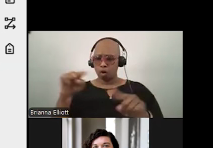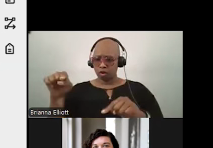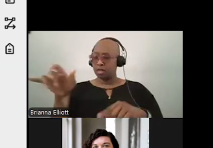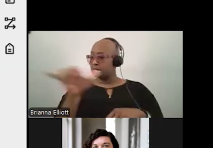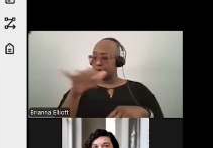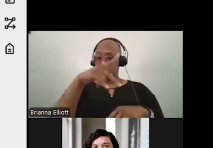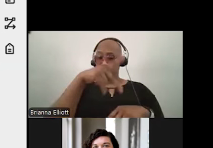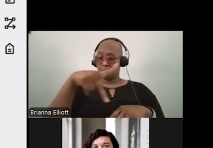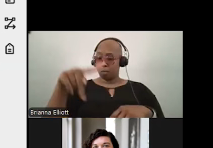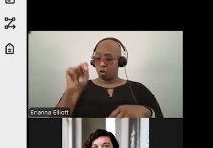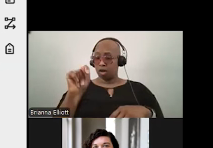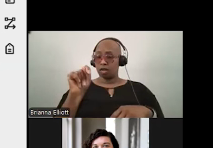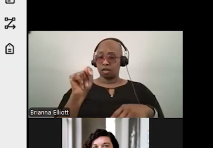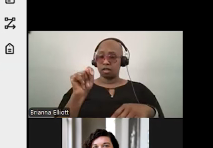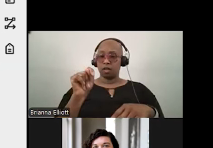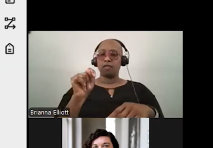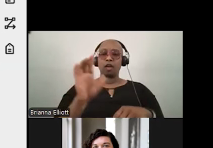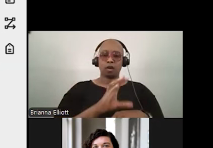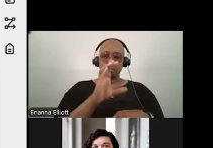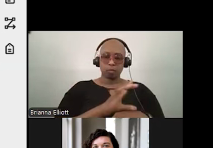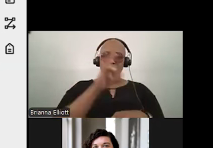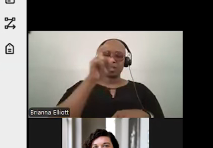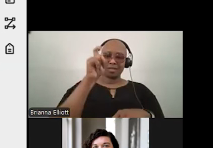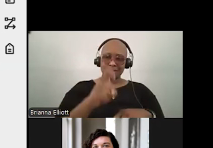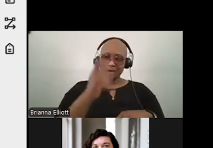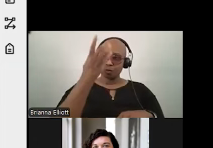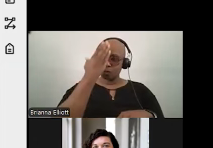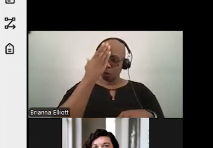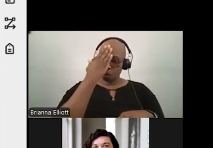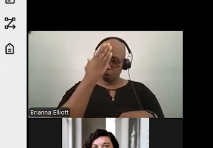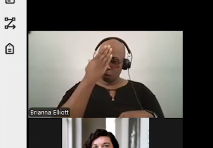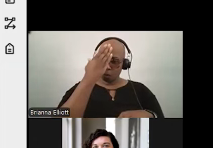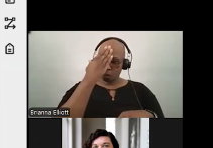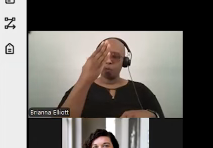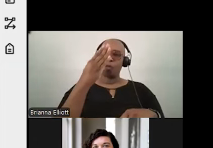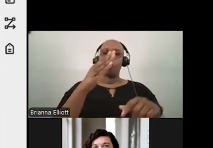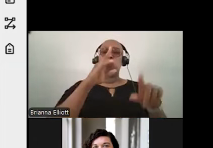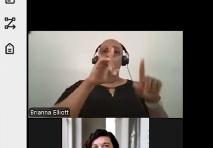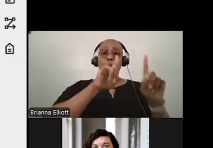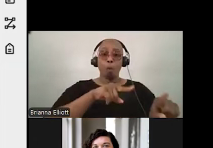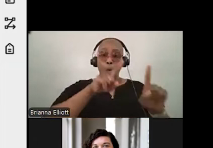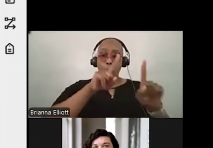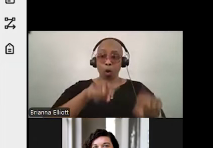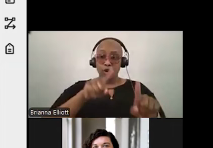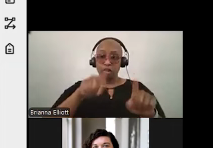saying that the computer needs to know the order to read things in. The PDF also needs to know the